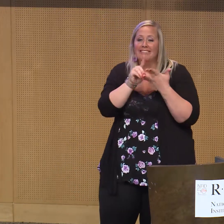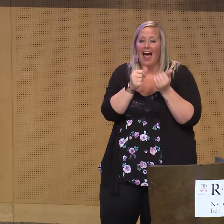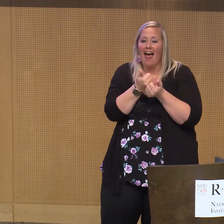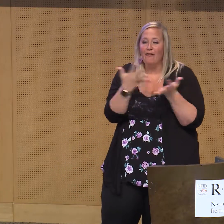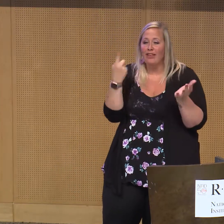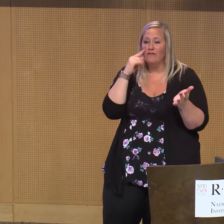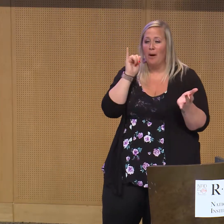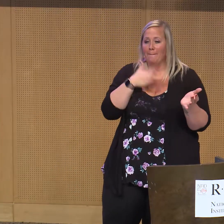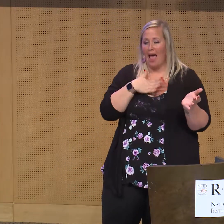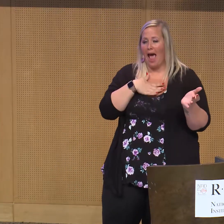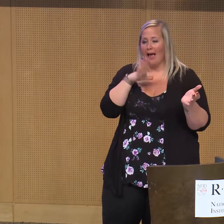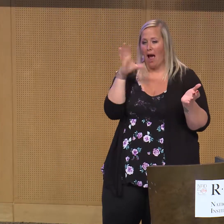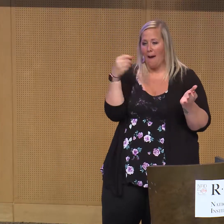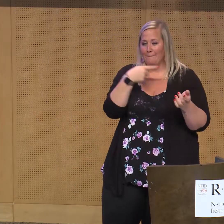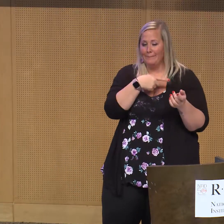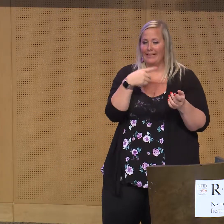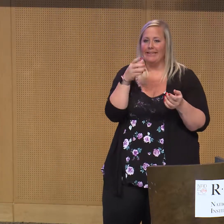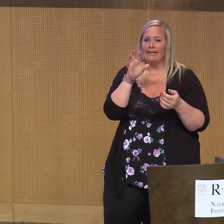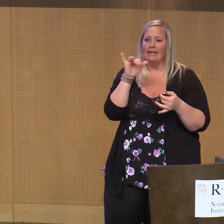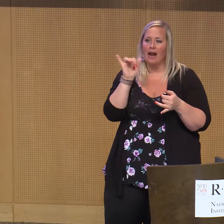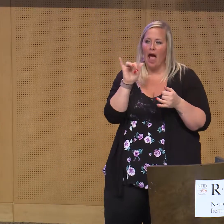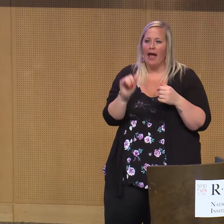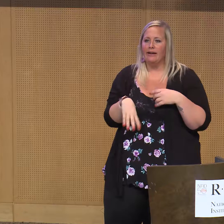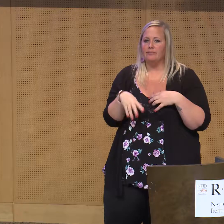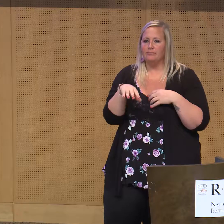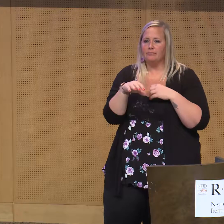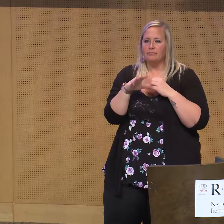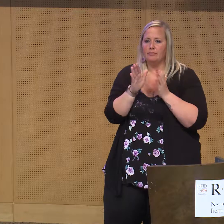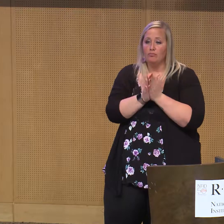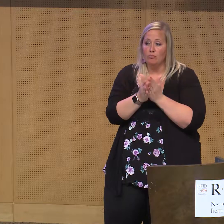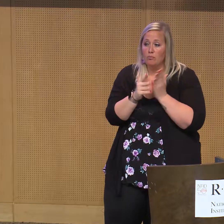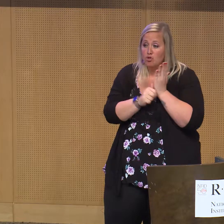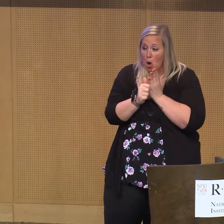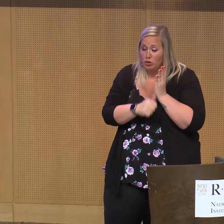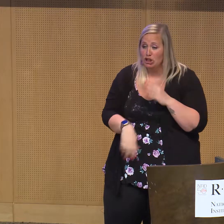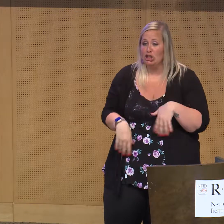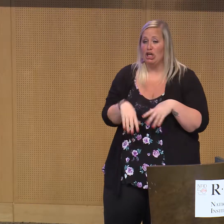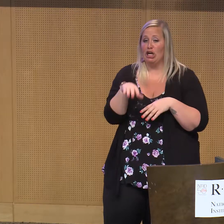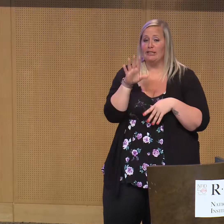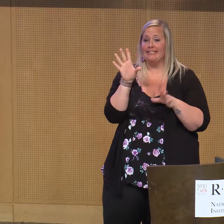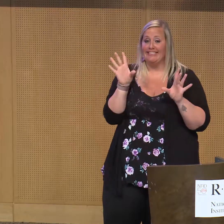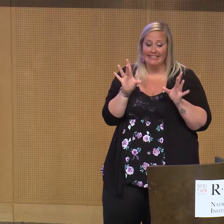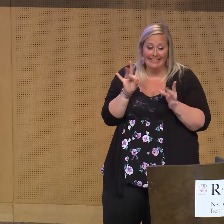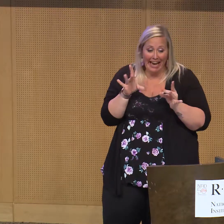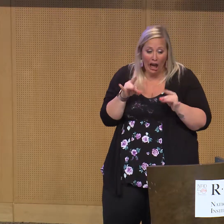Also, I design everything for the company, so I'm making things like brochures,